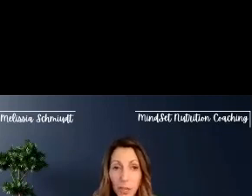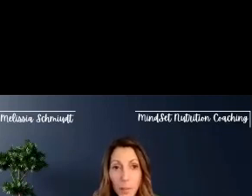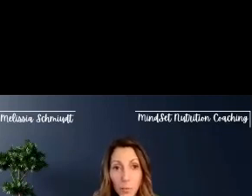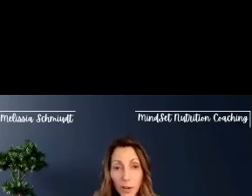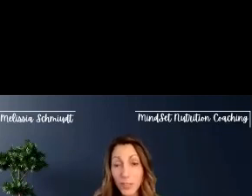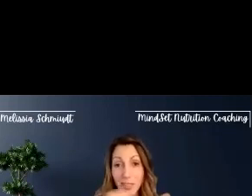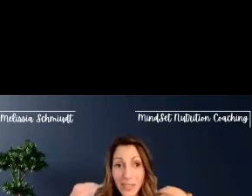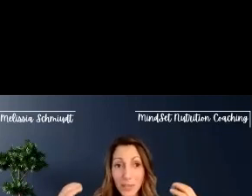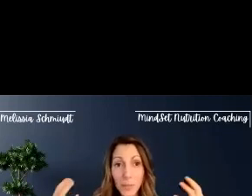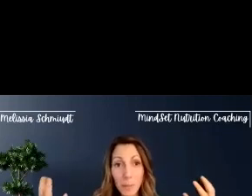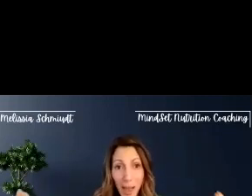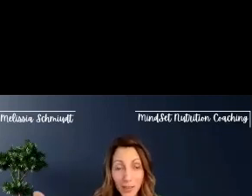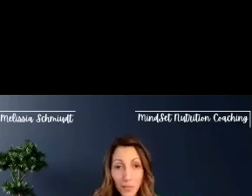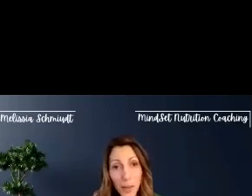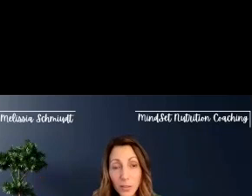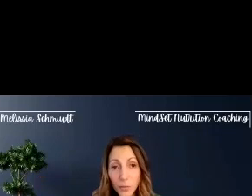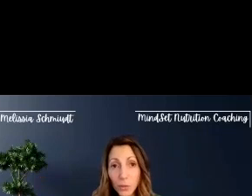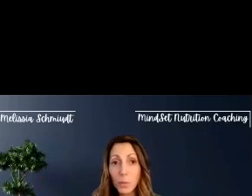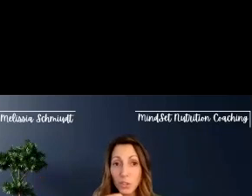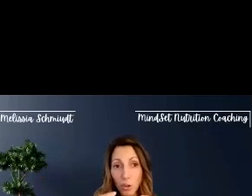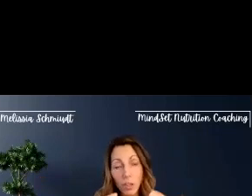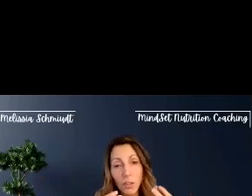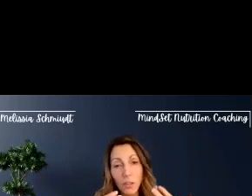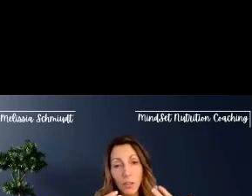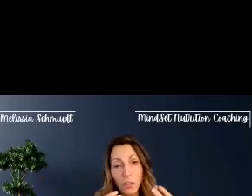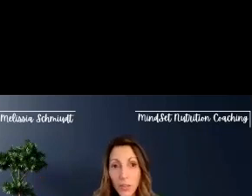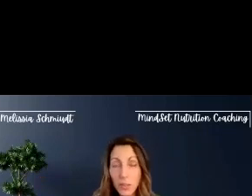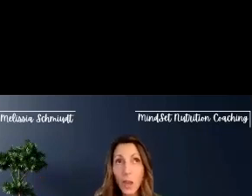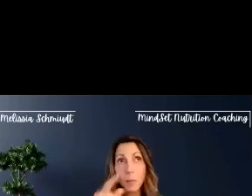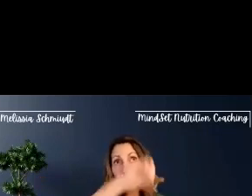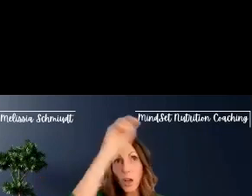thinking about a breakfast, it doesn't have to be massive amounts of food, but starting the day with a good breakfast